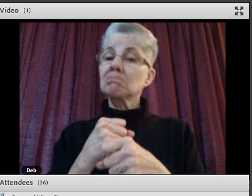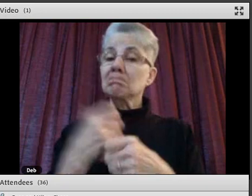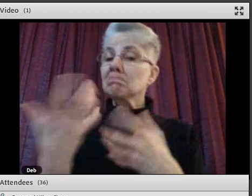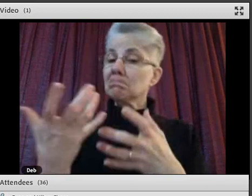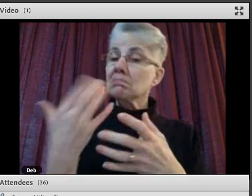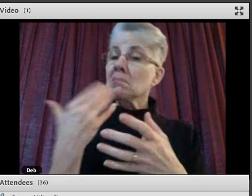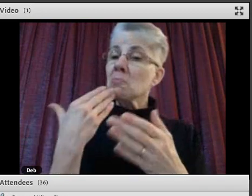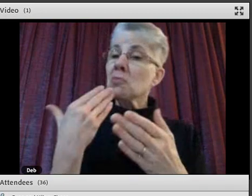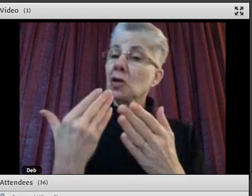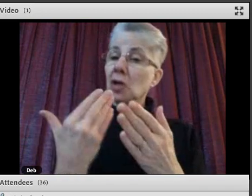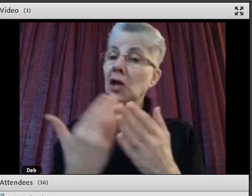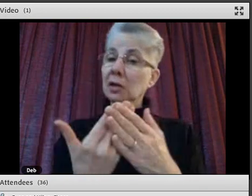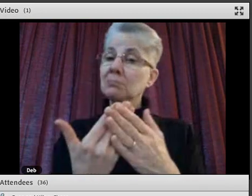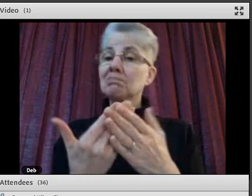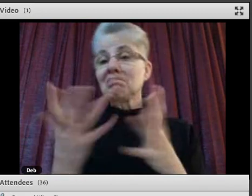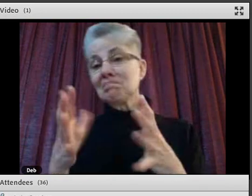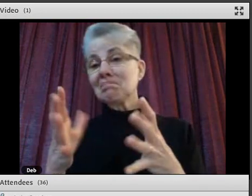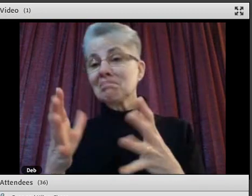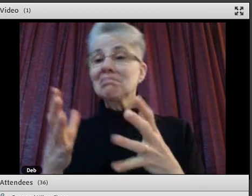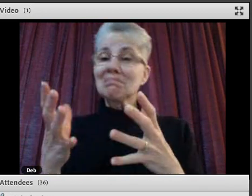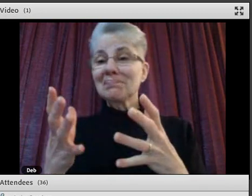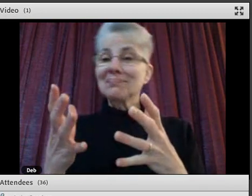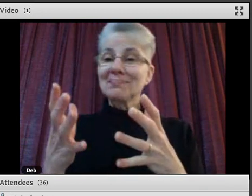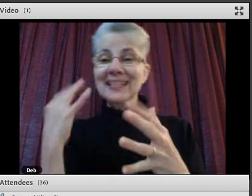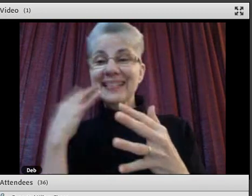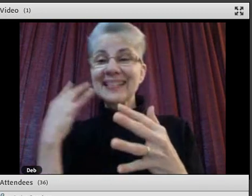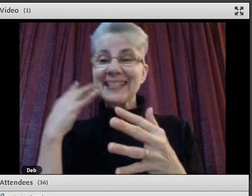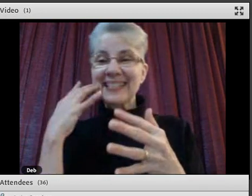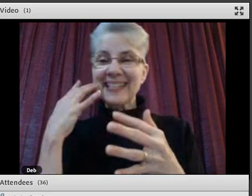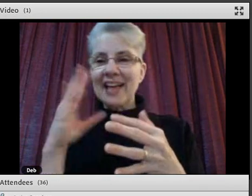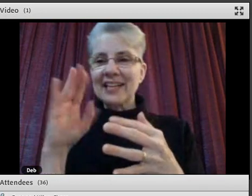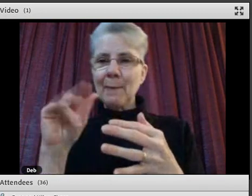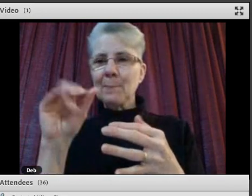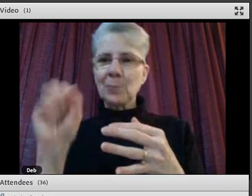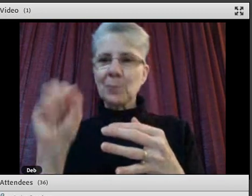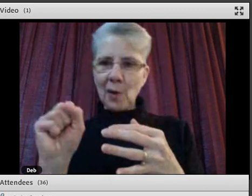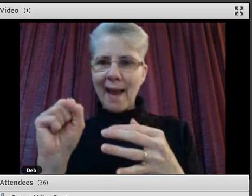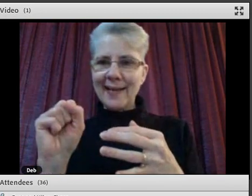decent-sounding brass instrument.